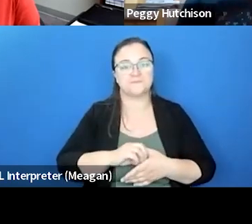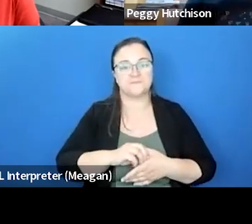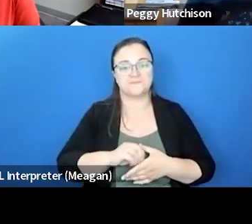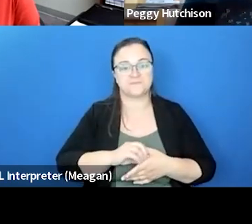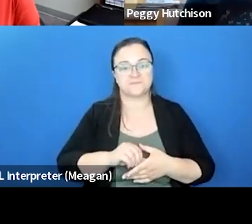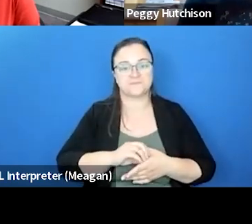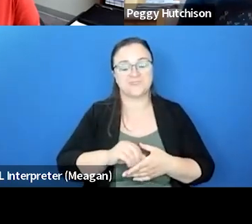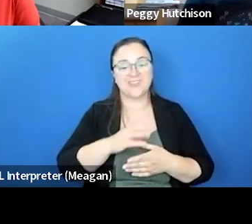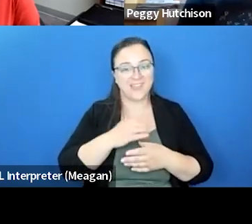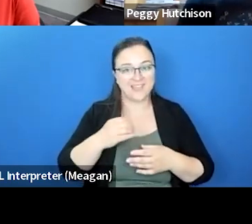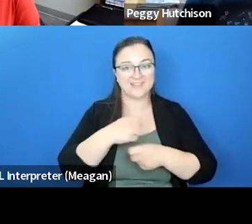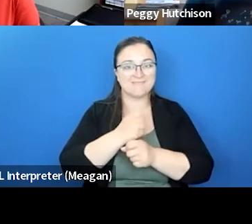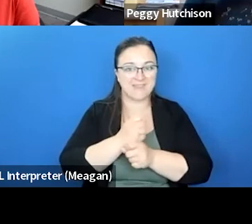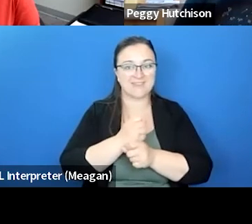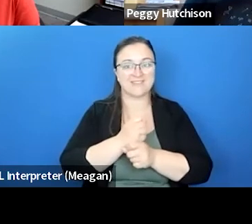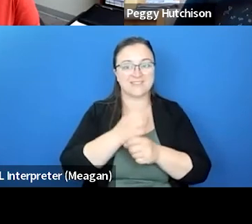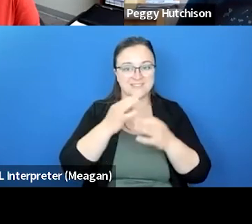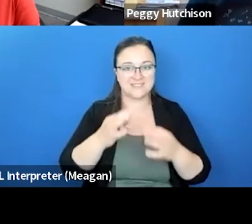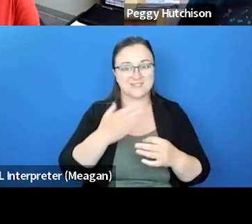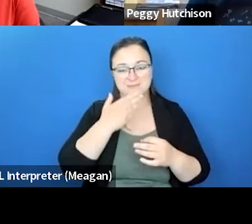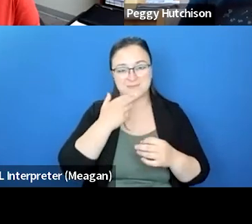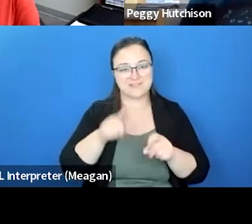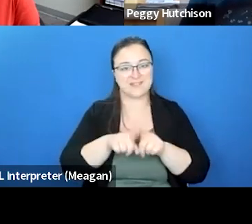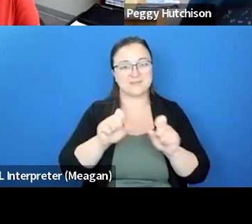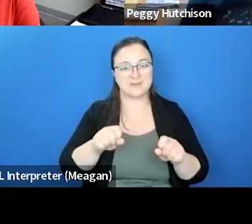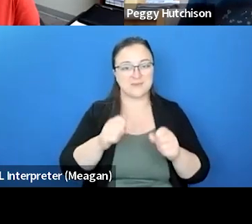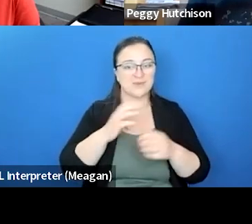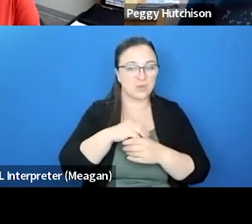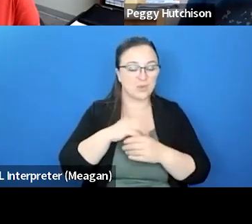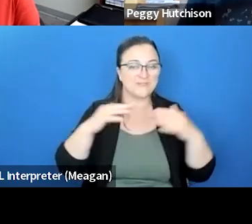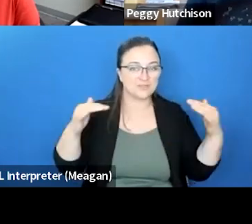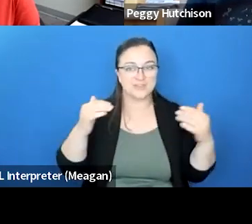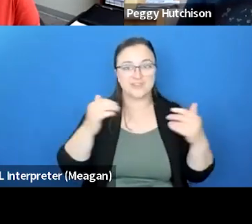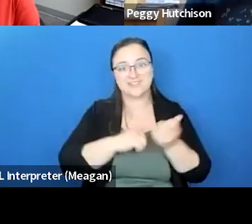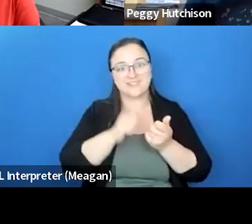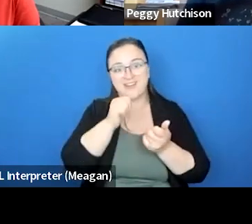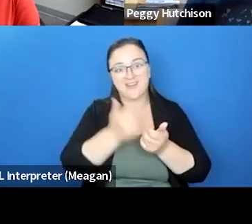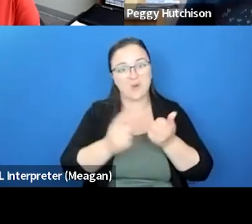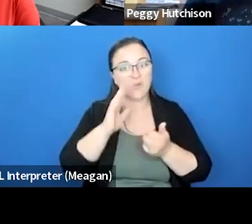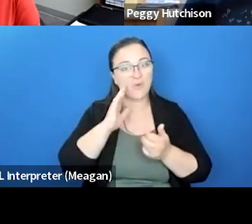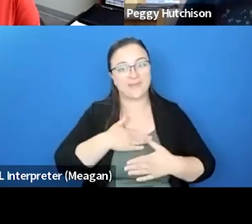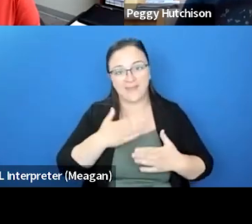environment as possible and just understand not everybody's gonna be happy and you know,